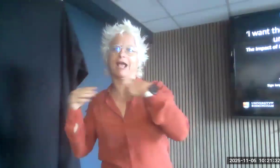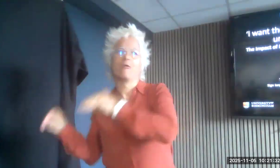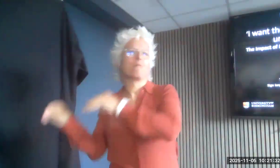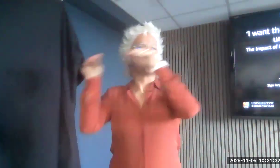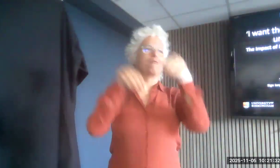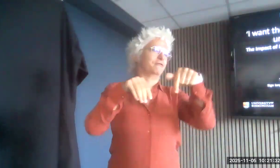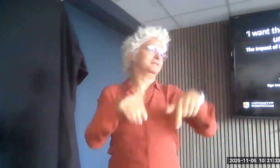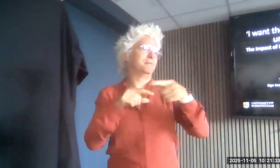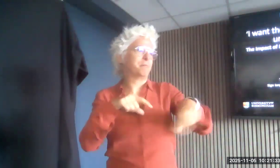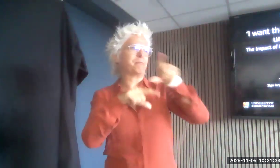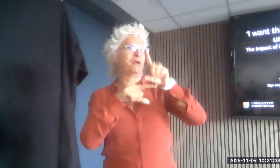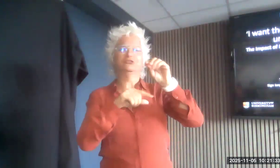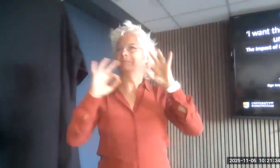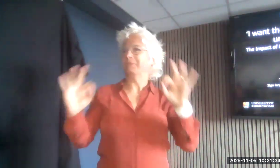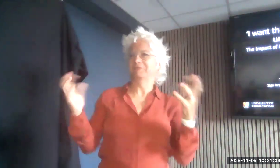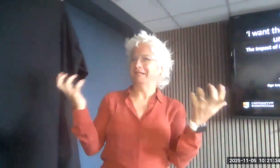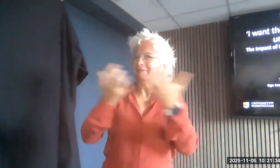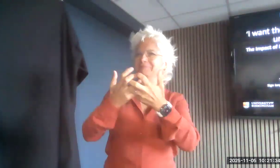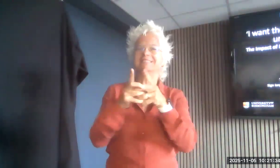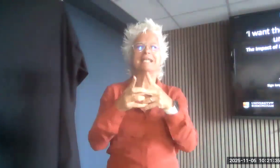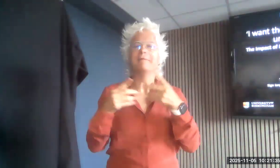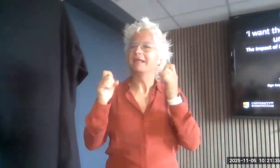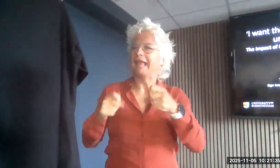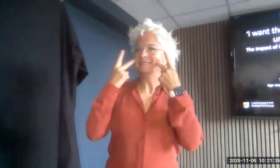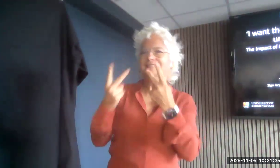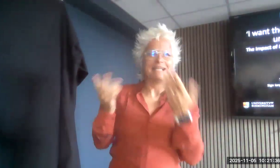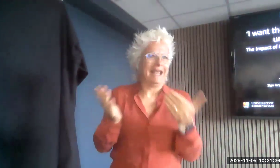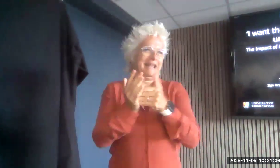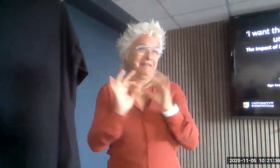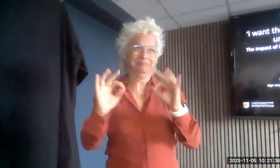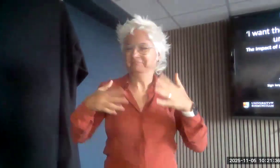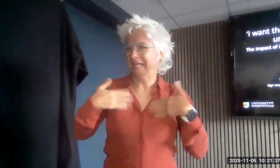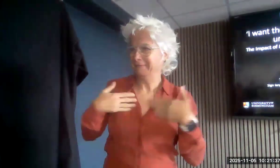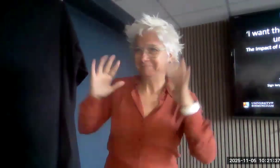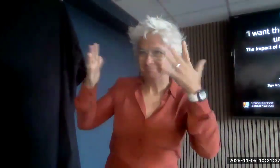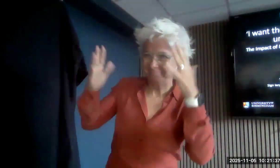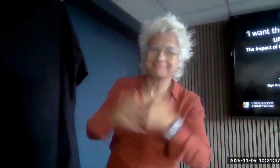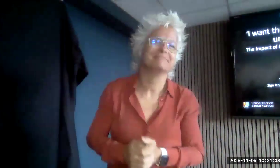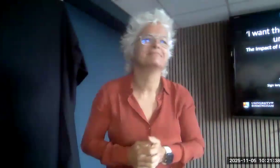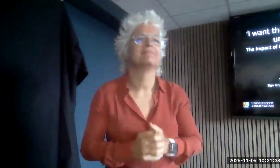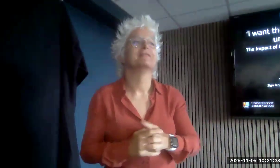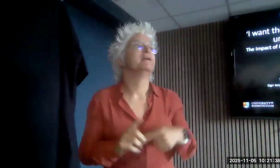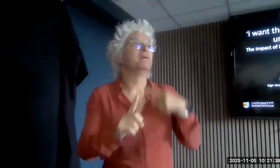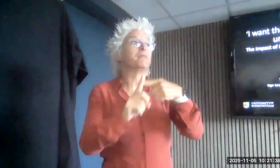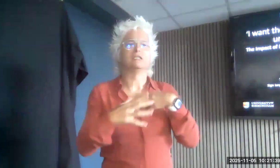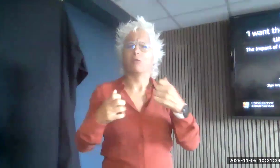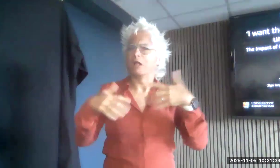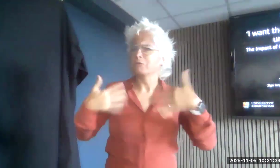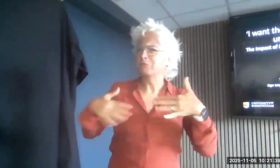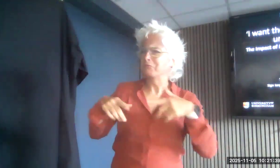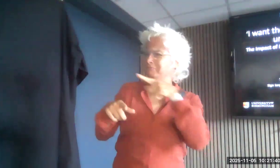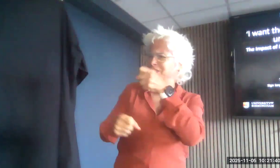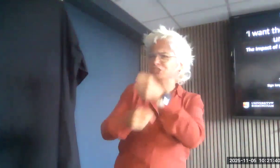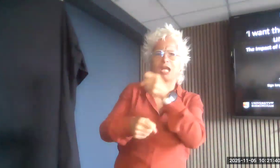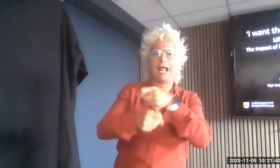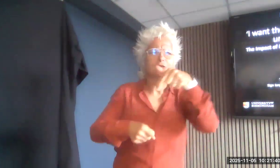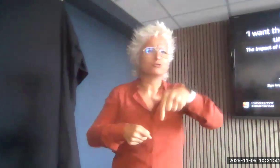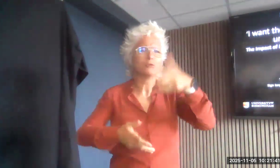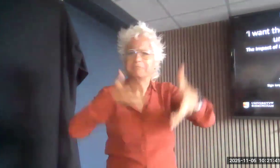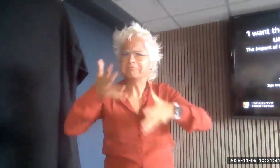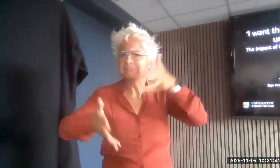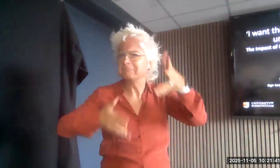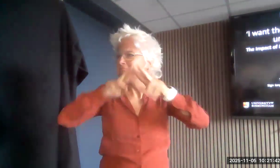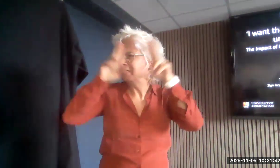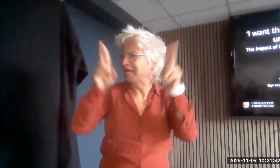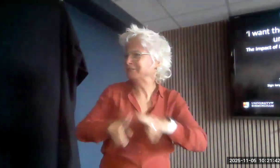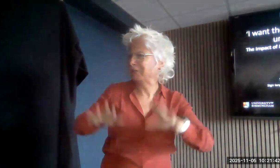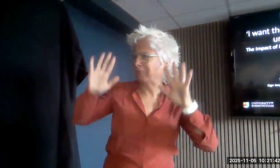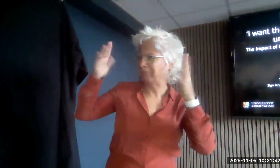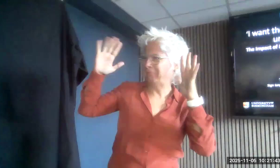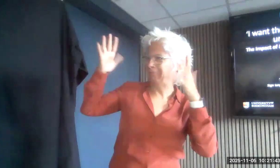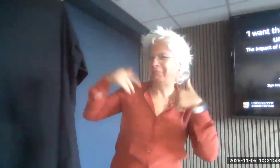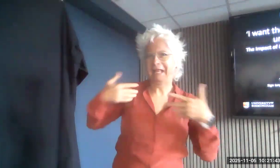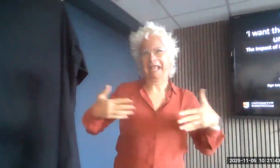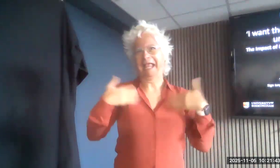So my Phd was at Leiden University. And I've since worked, to take a position as, a post doc here at Birmingham so I'm delighted to be. Here and I'm really delighted to see his collaboration today thank you so much.